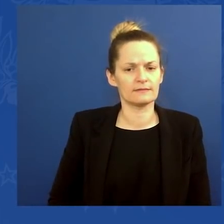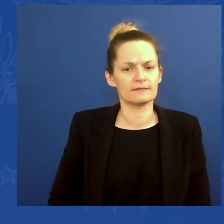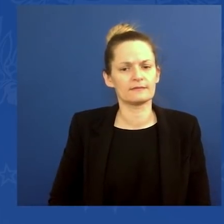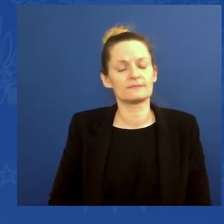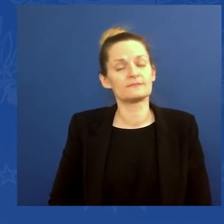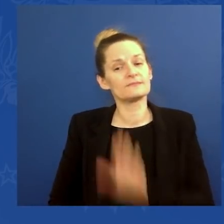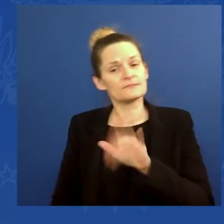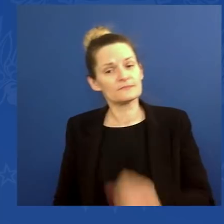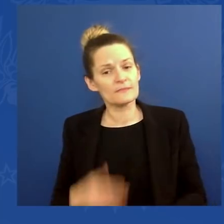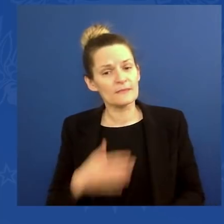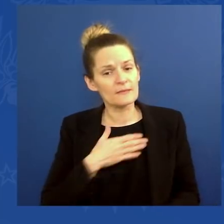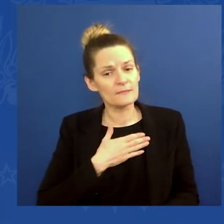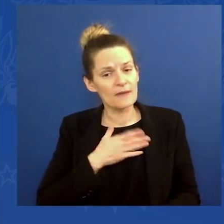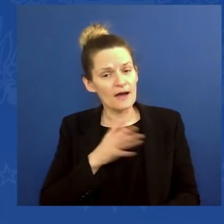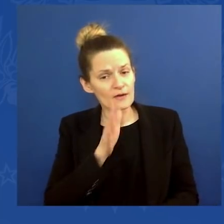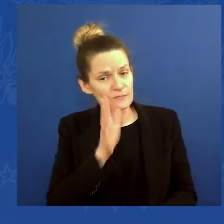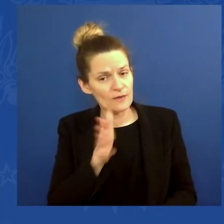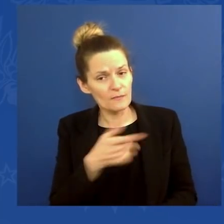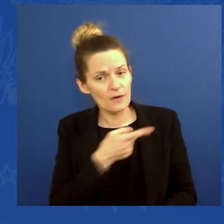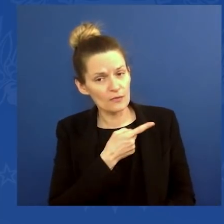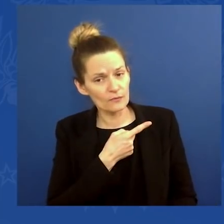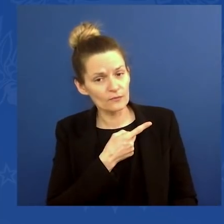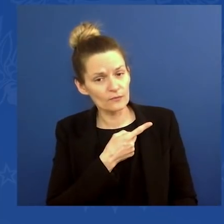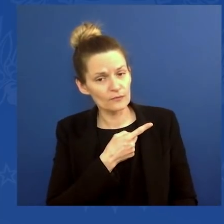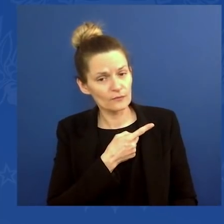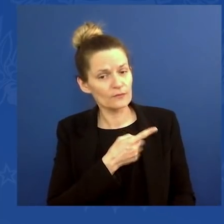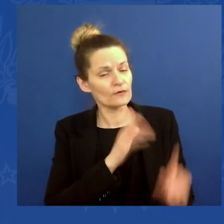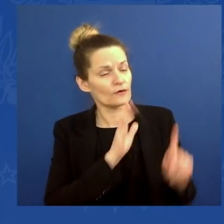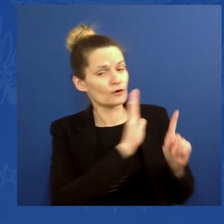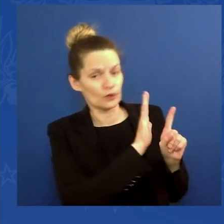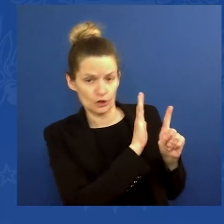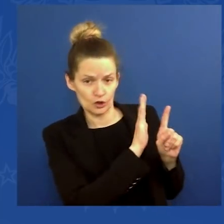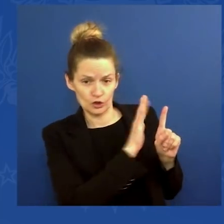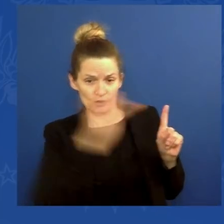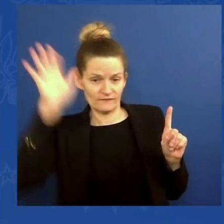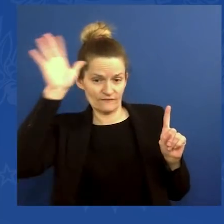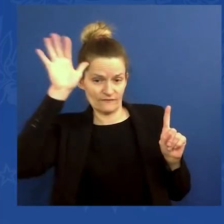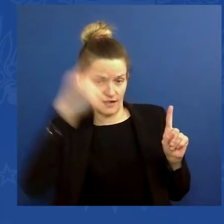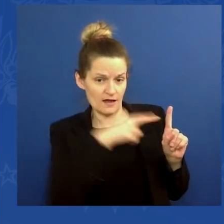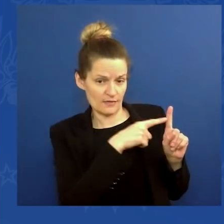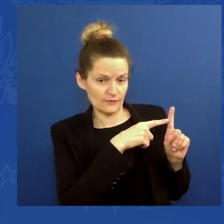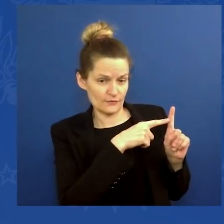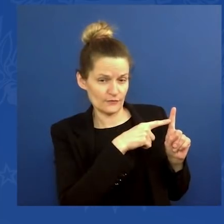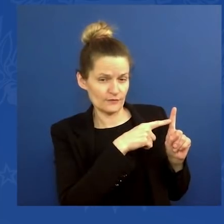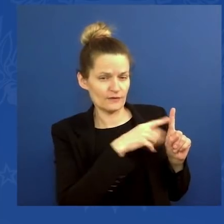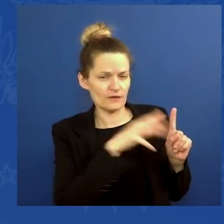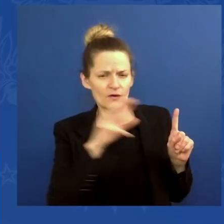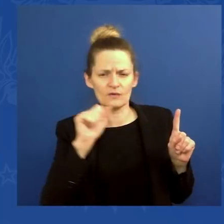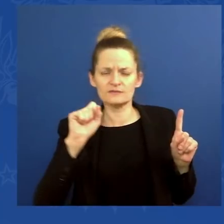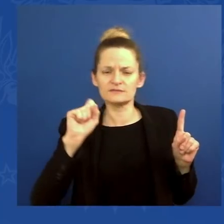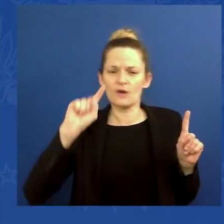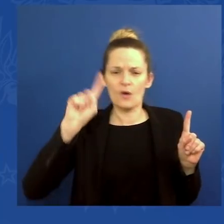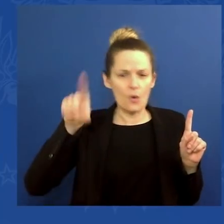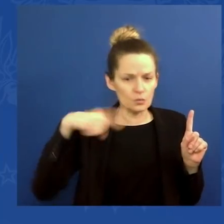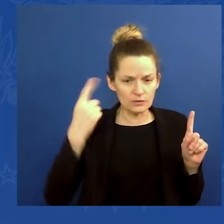my grandmother Finnegan's maiden name -- was only the second Catholic ever elected to the Senate